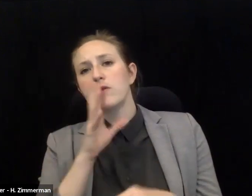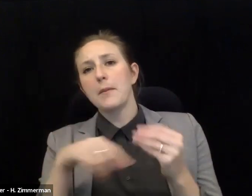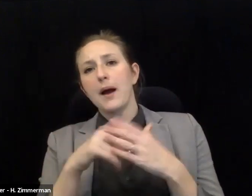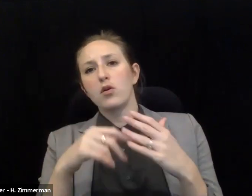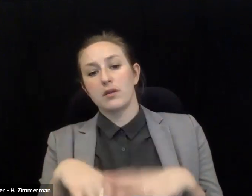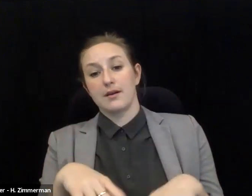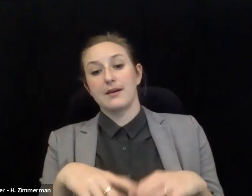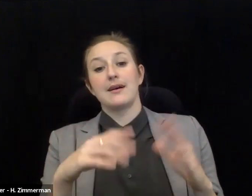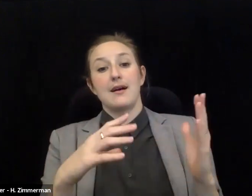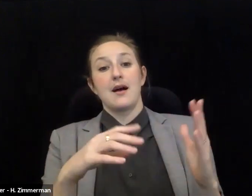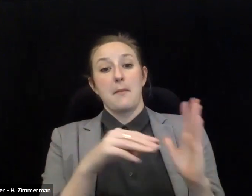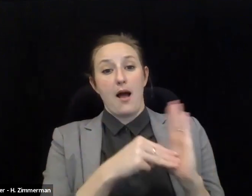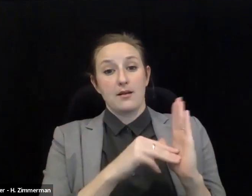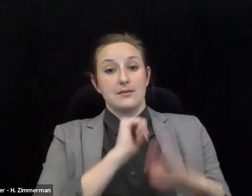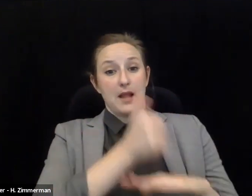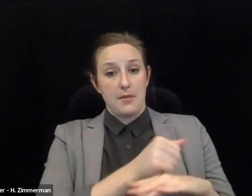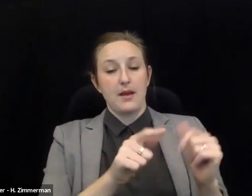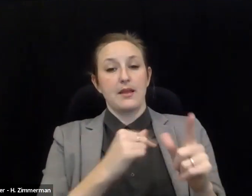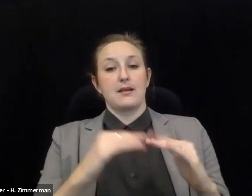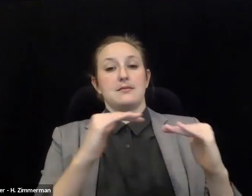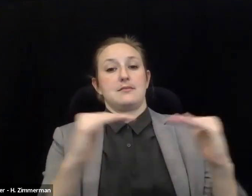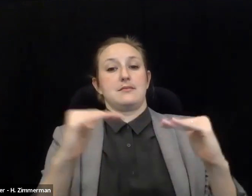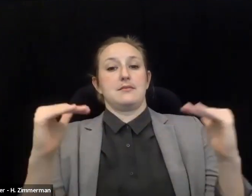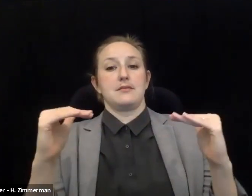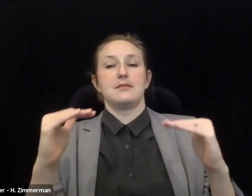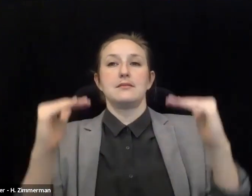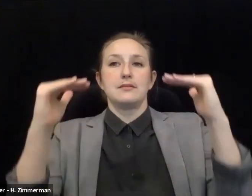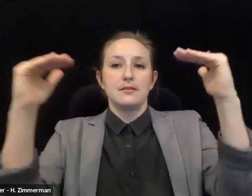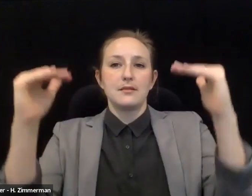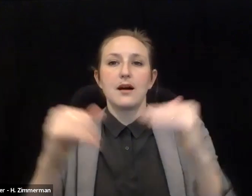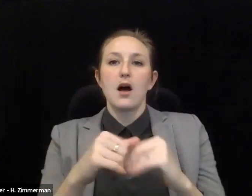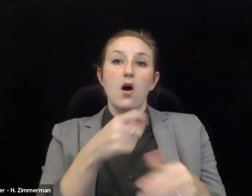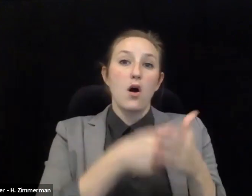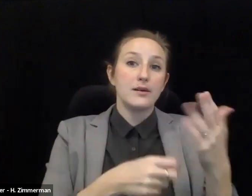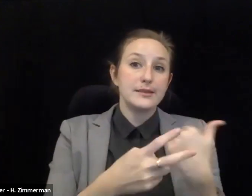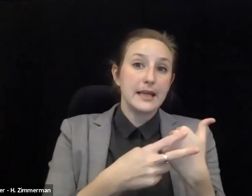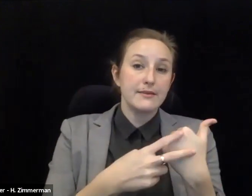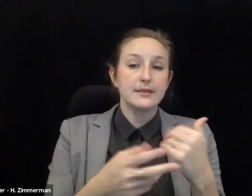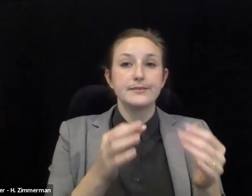cost savings couple key things that even even outside of pandemic season would make virtual